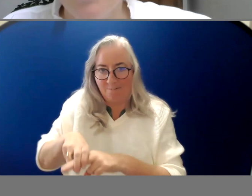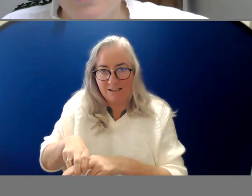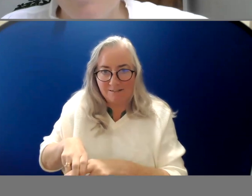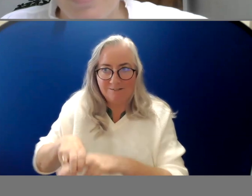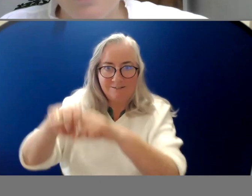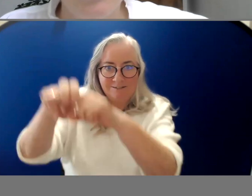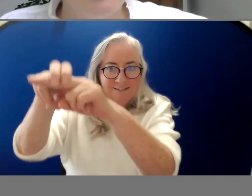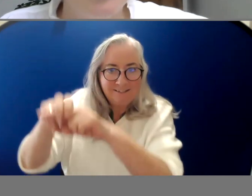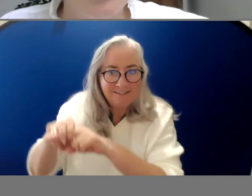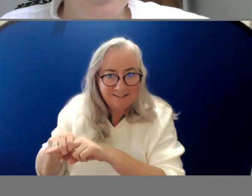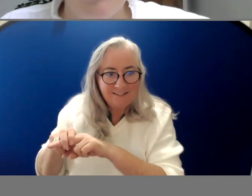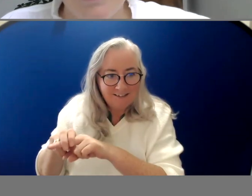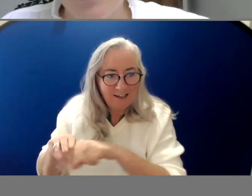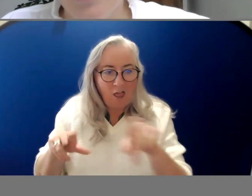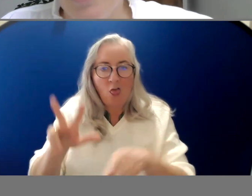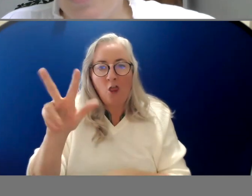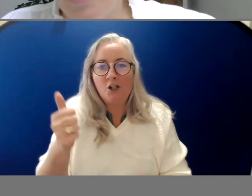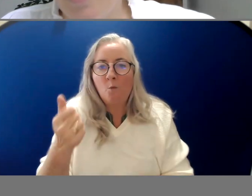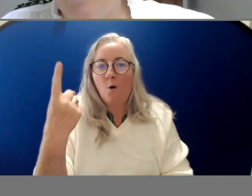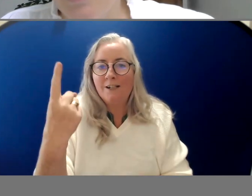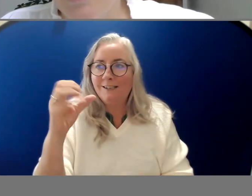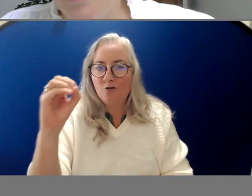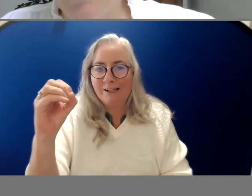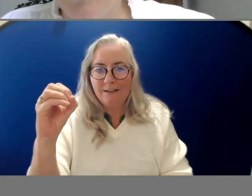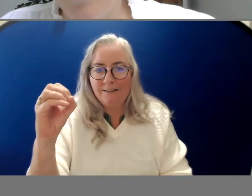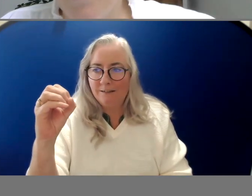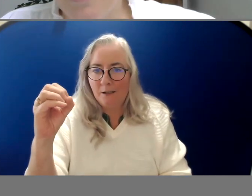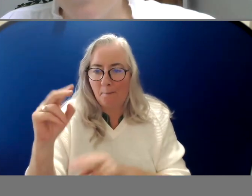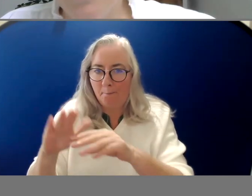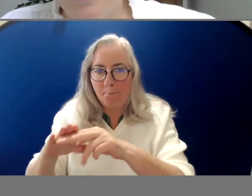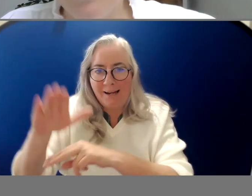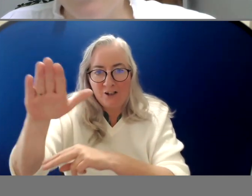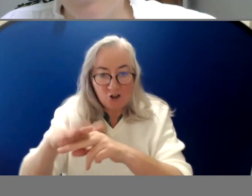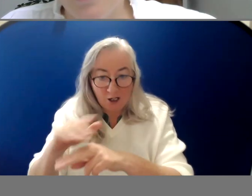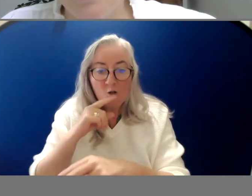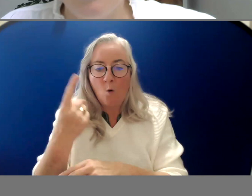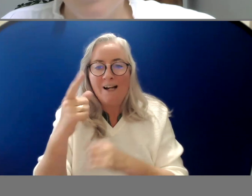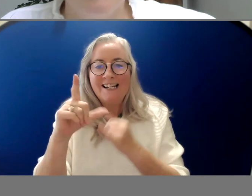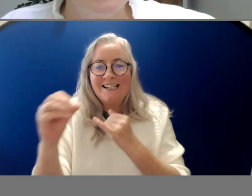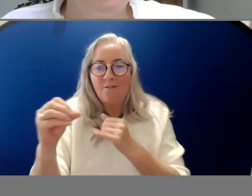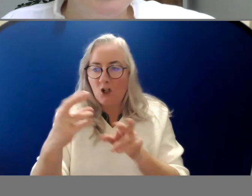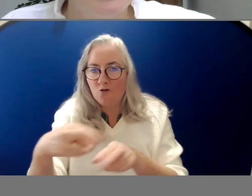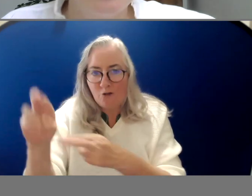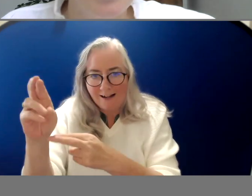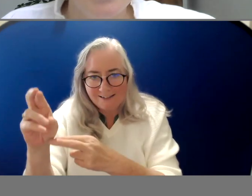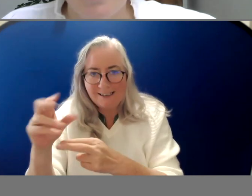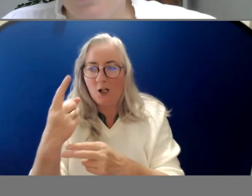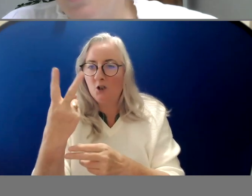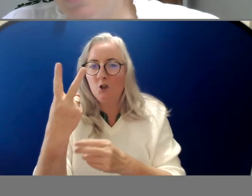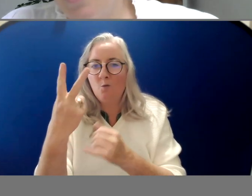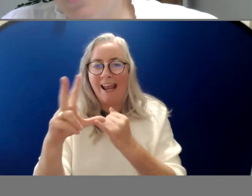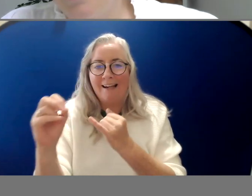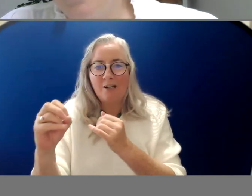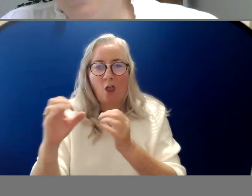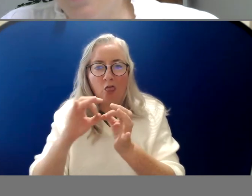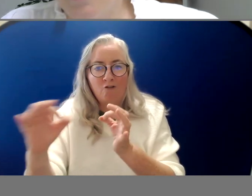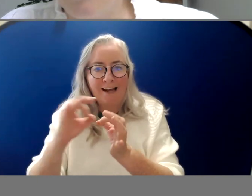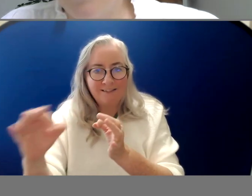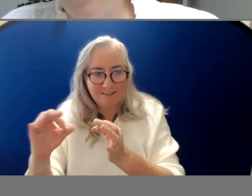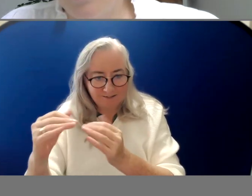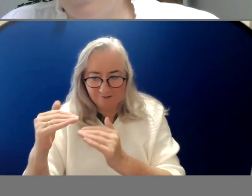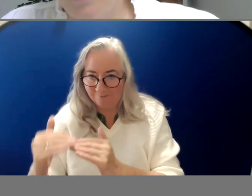we're seeing a max 31° pitch and that's coming from a max 170 rise and a minimum 280 tread and a